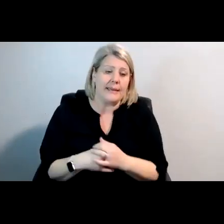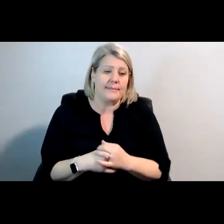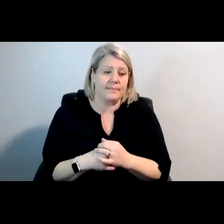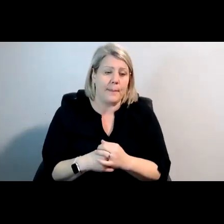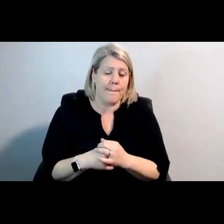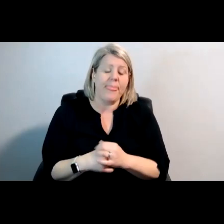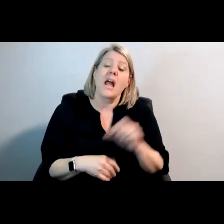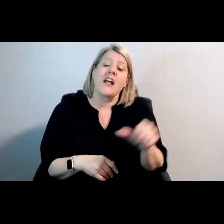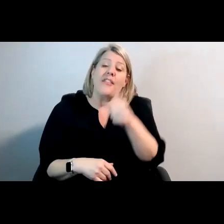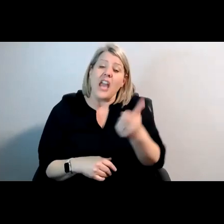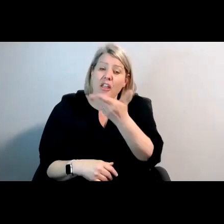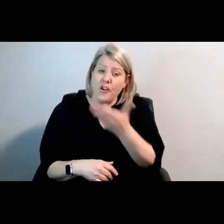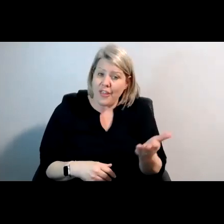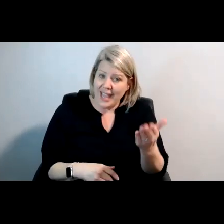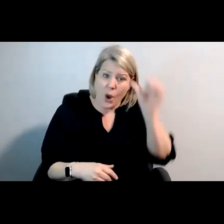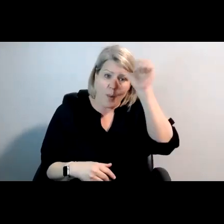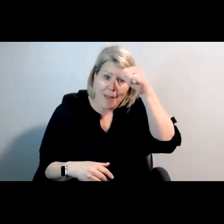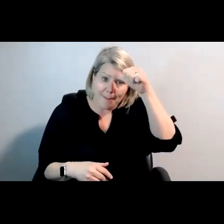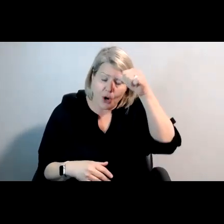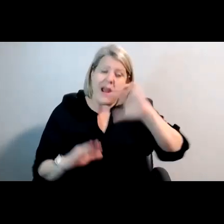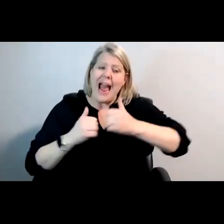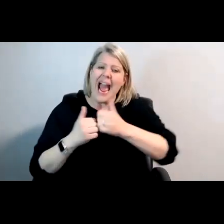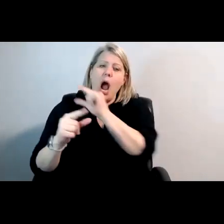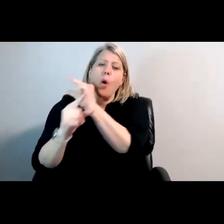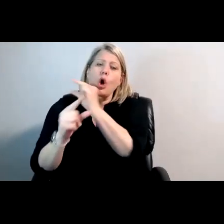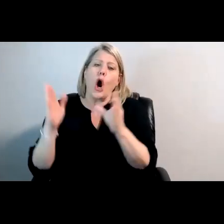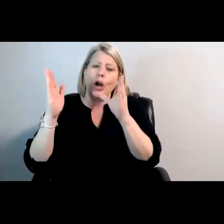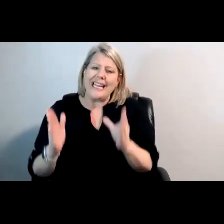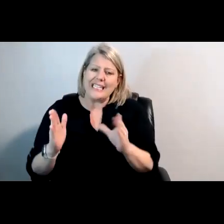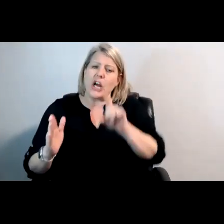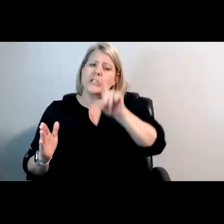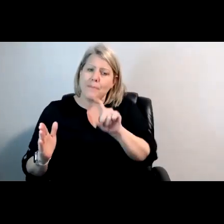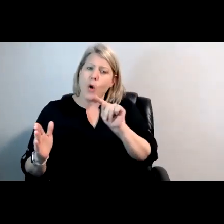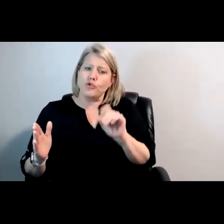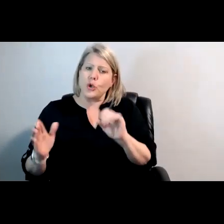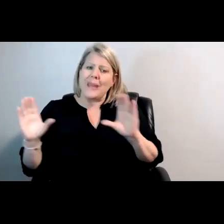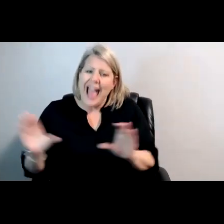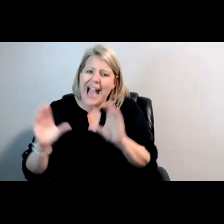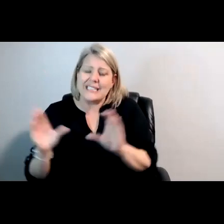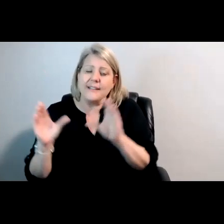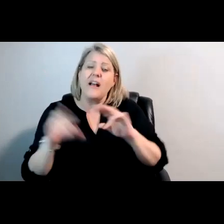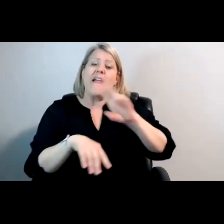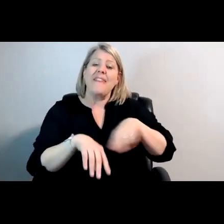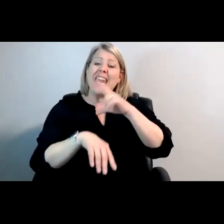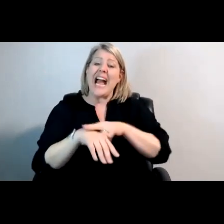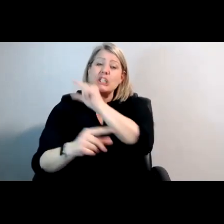The other thing to remember is how guardians are supposed to be acting. So the national guardianship association has said